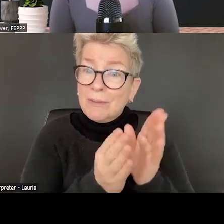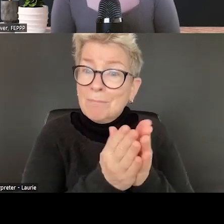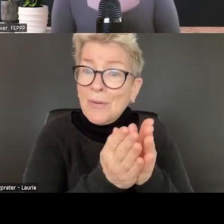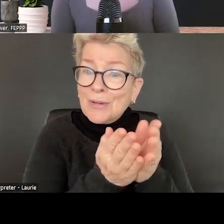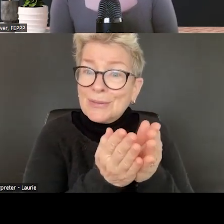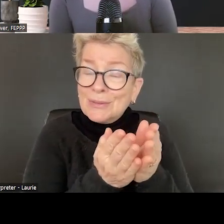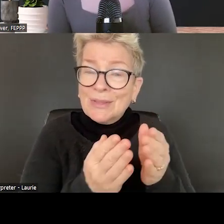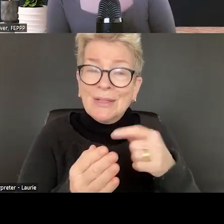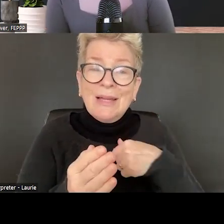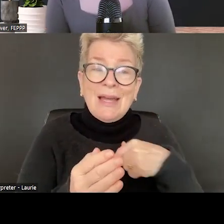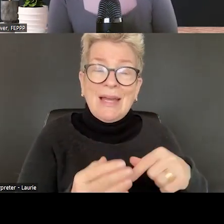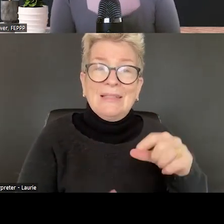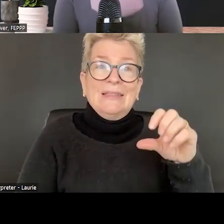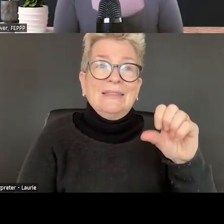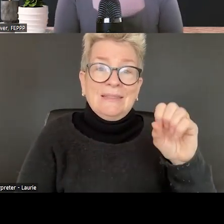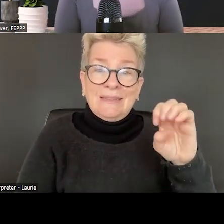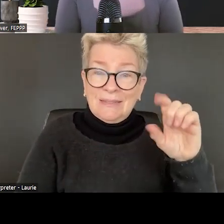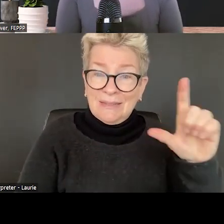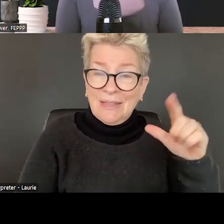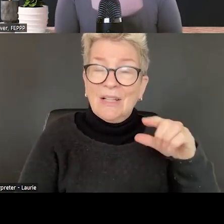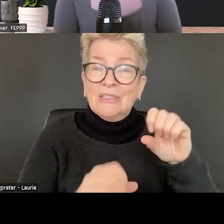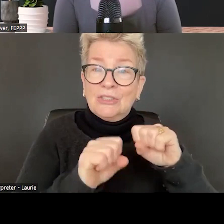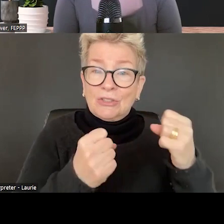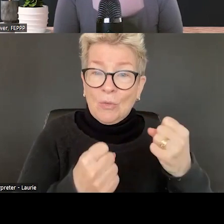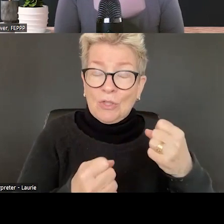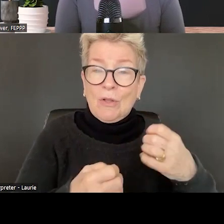emotional learning and development and financial education. We see a beautiful